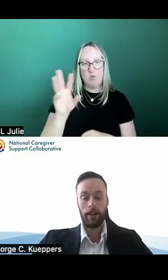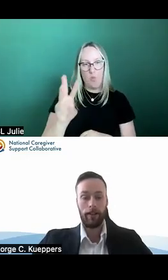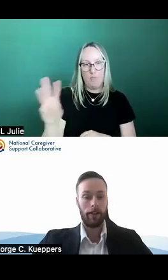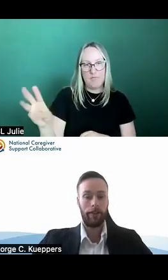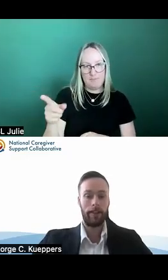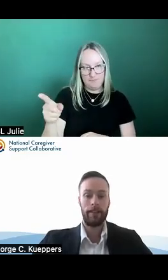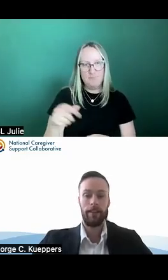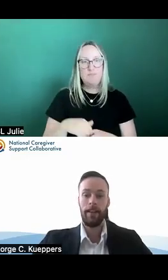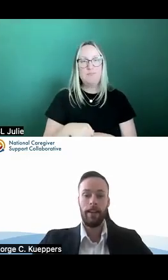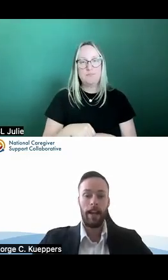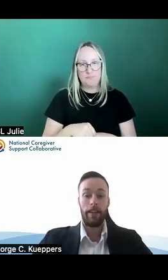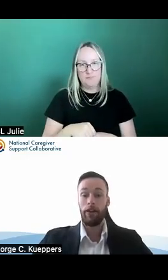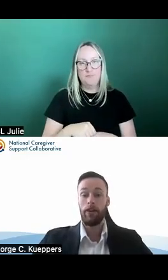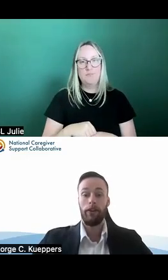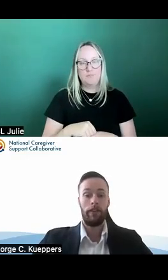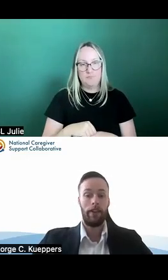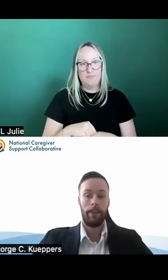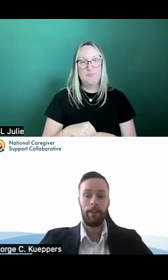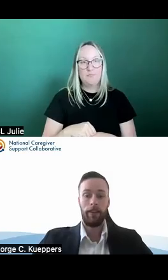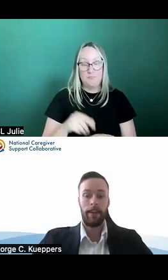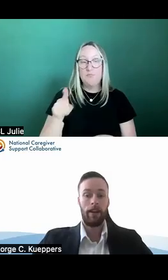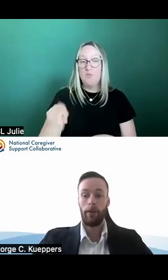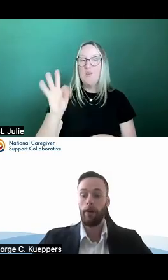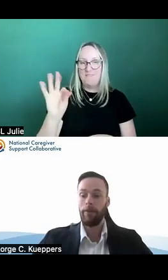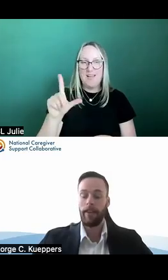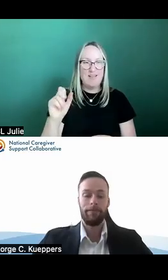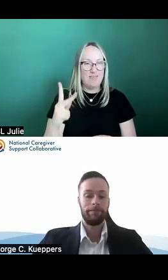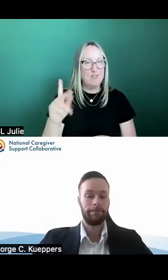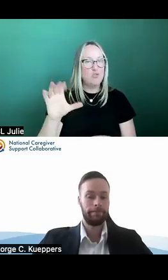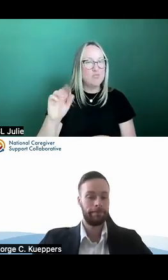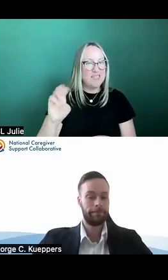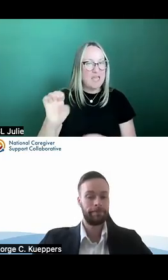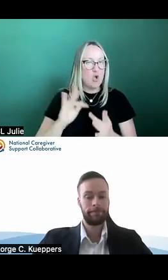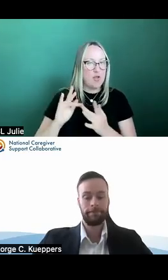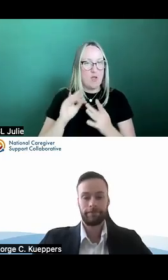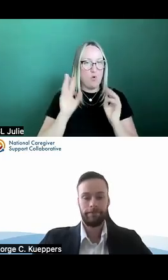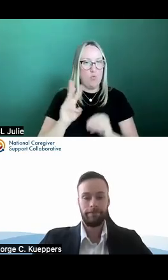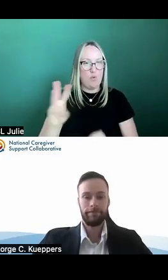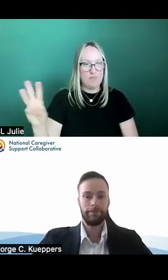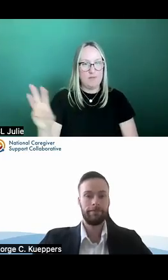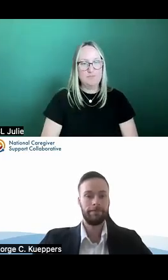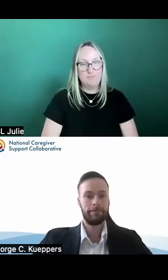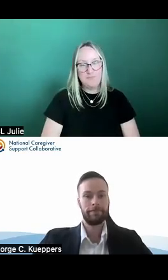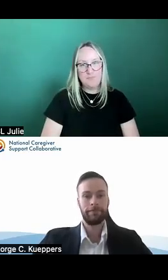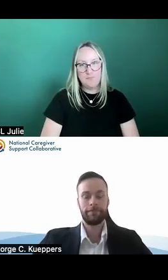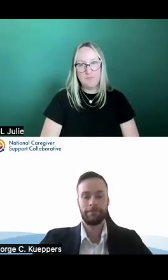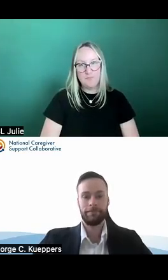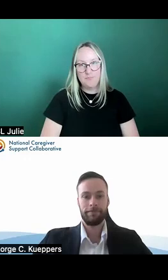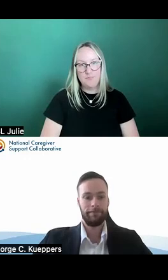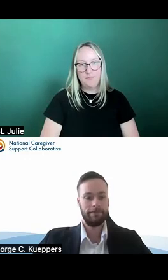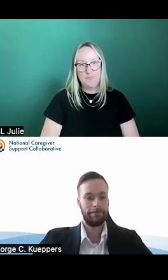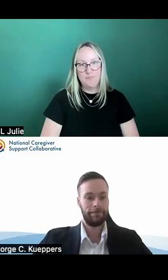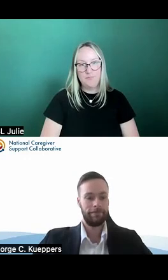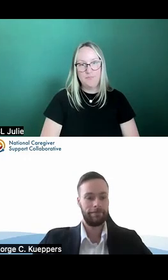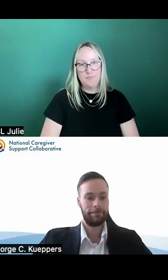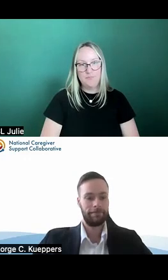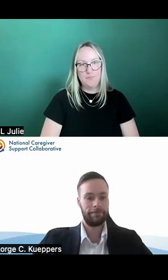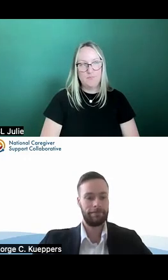to as others have listed, and there you can also find the link to the CARE Network website.